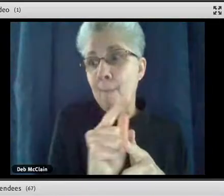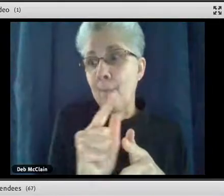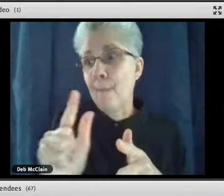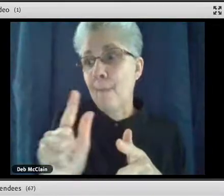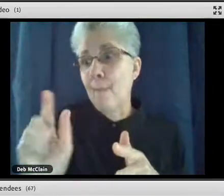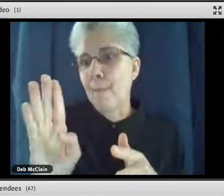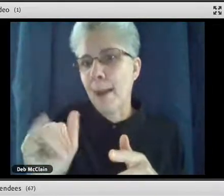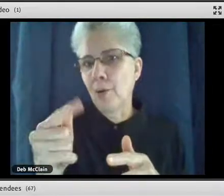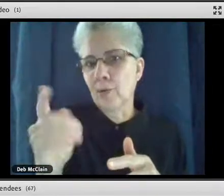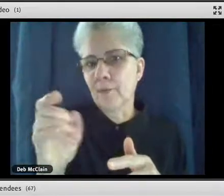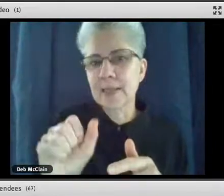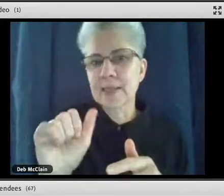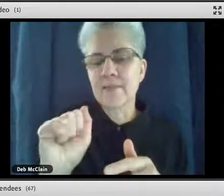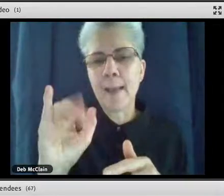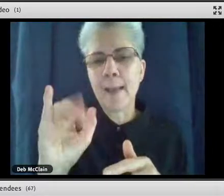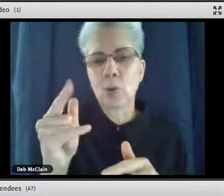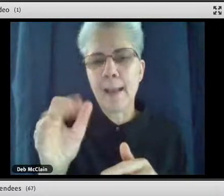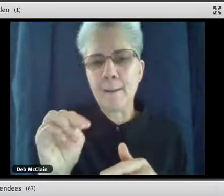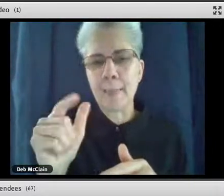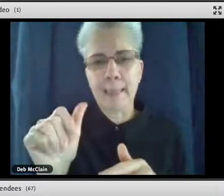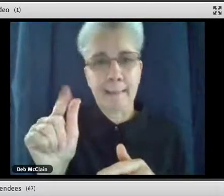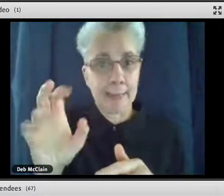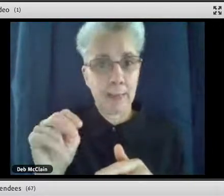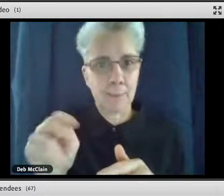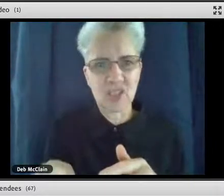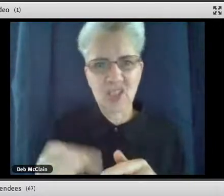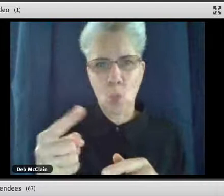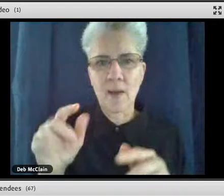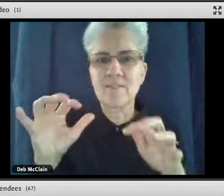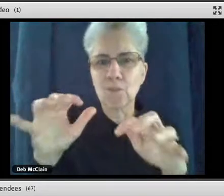so that you're not getting, like, all the biographies of Abraham Lincoln,